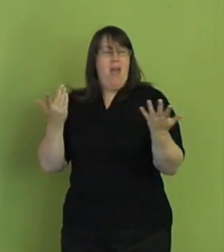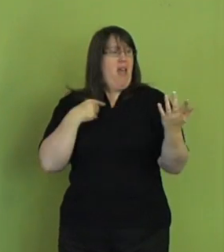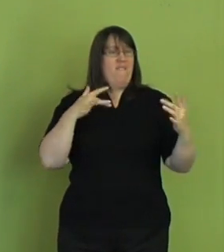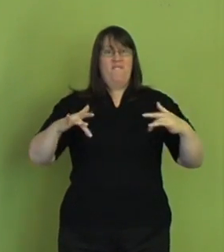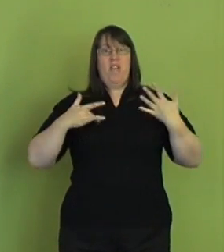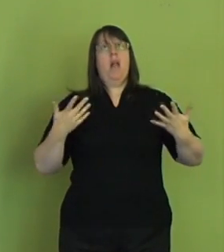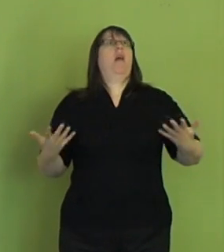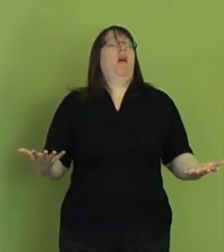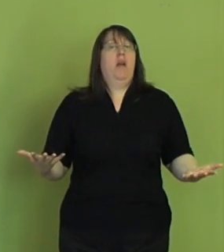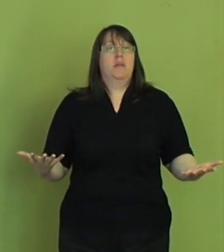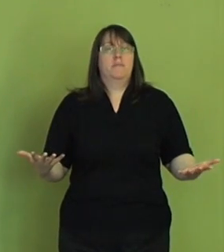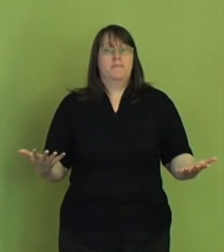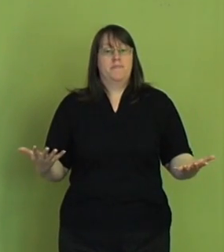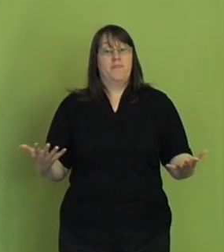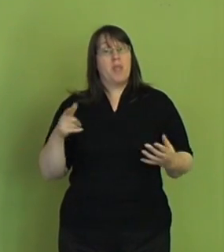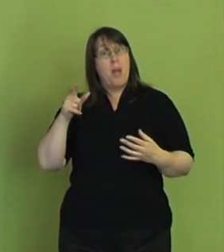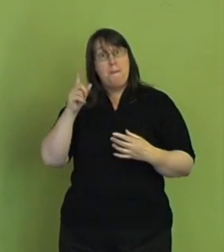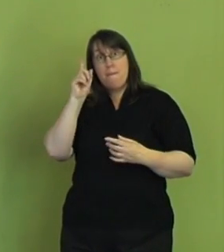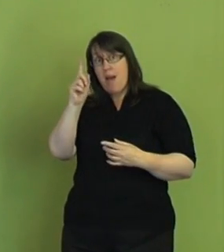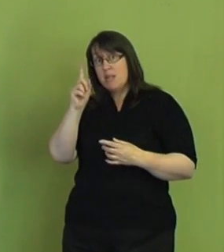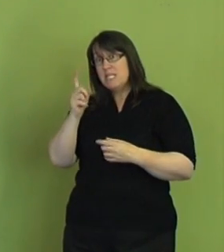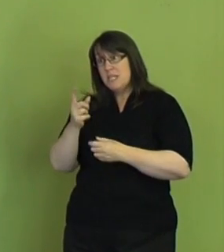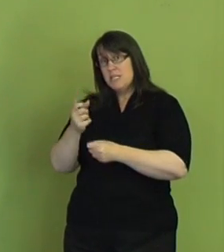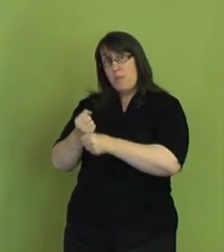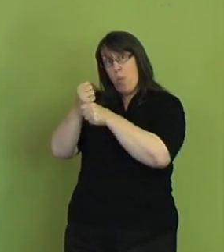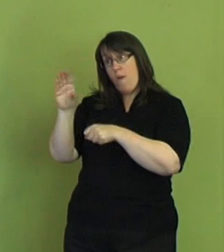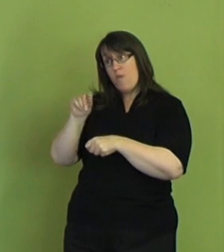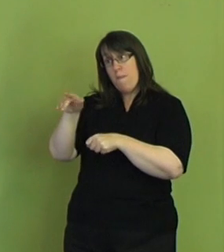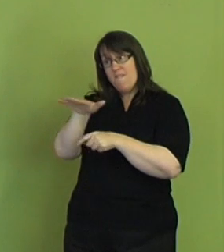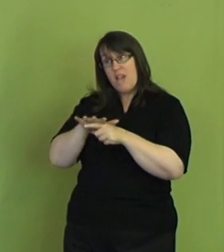Through the support of friends, family, whānau,